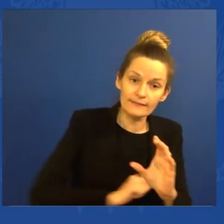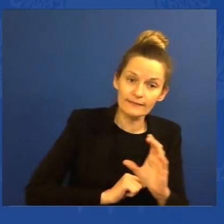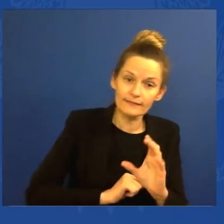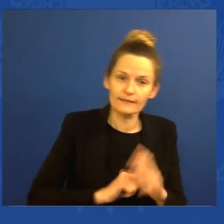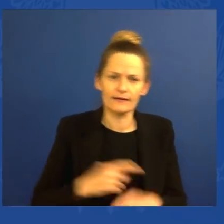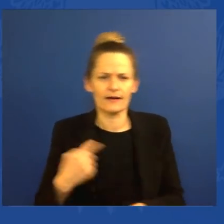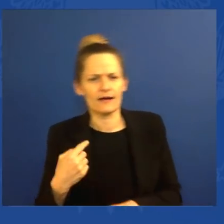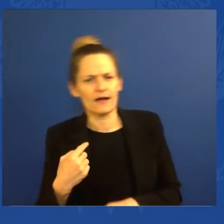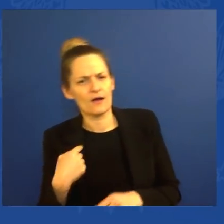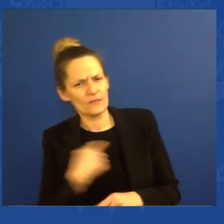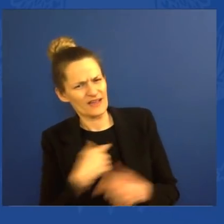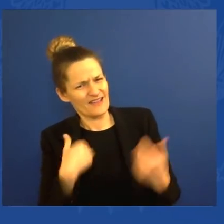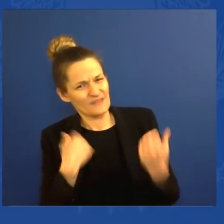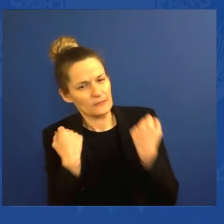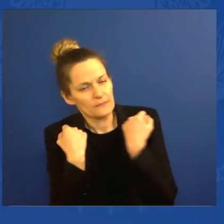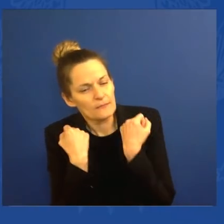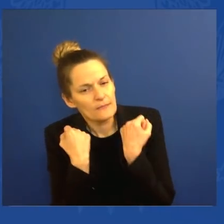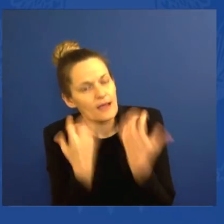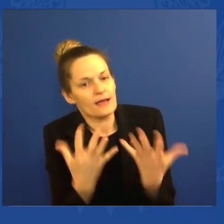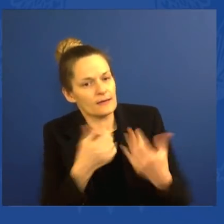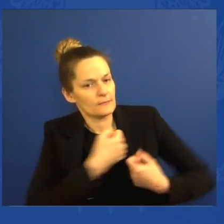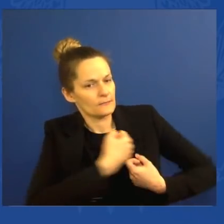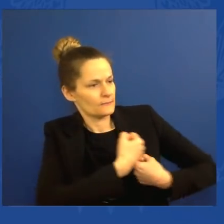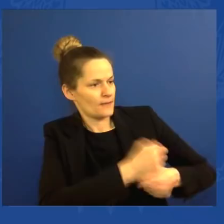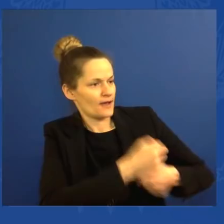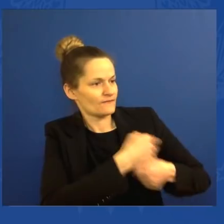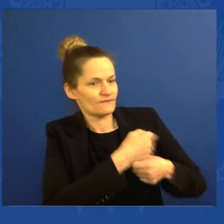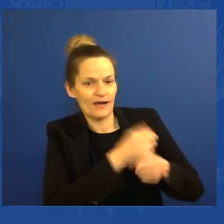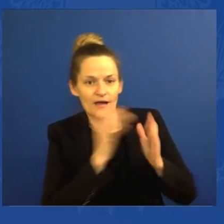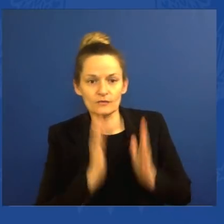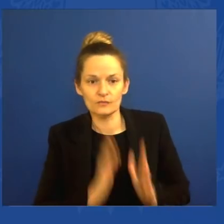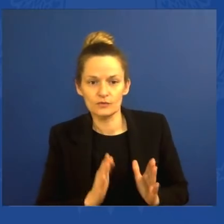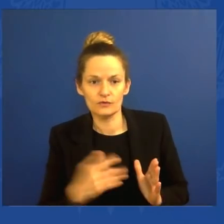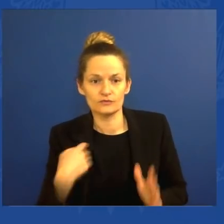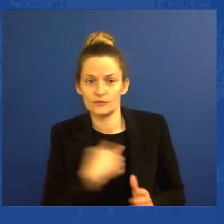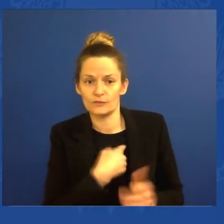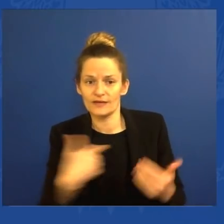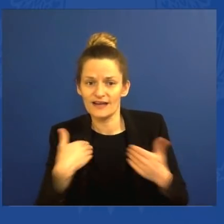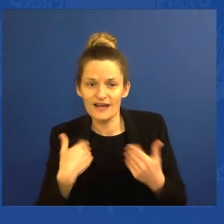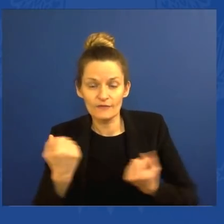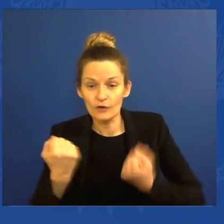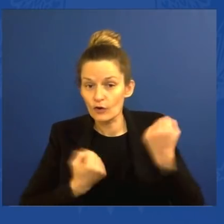Five auto OEMs, medical devices, the list just goes on and on and on.